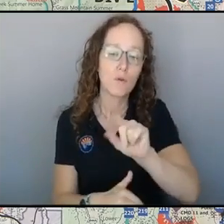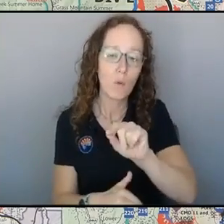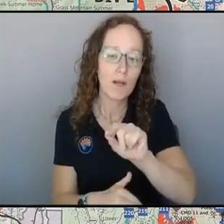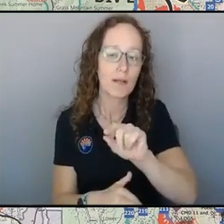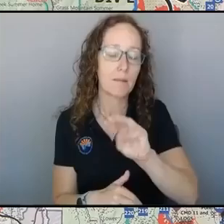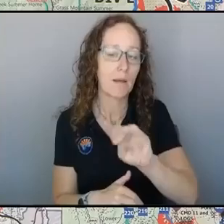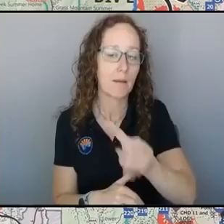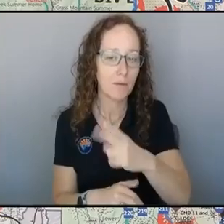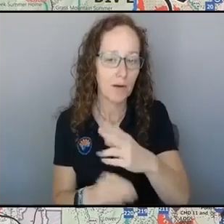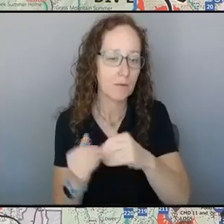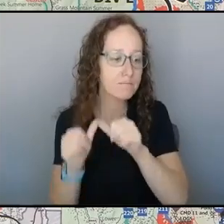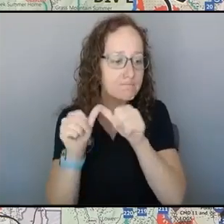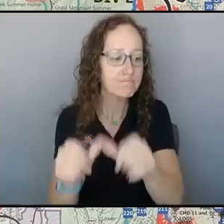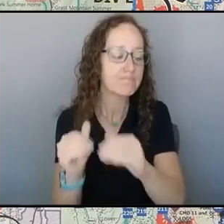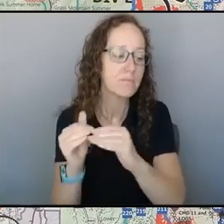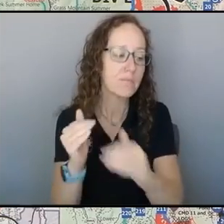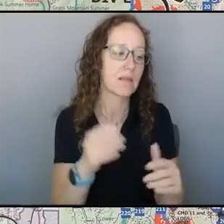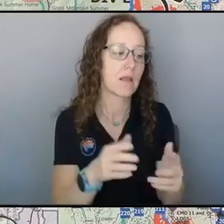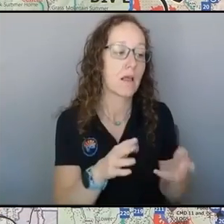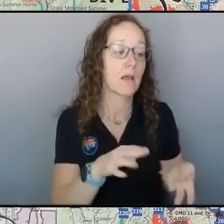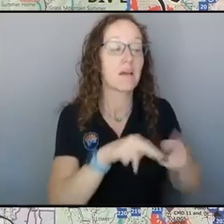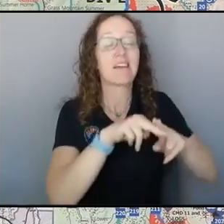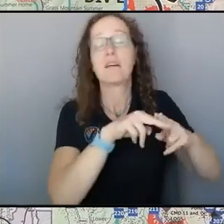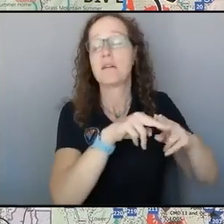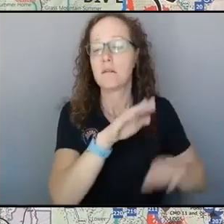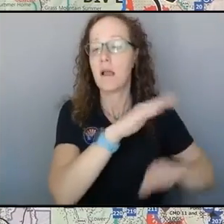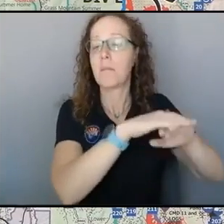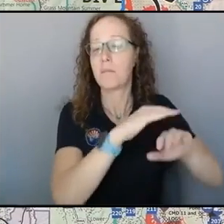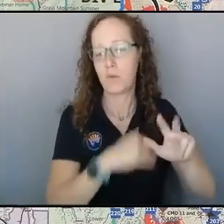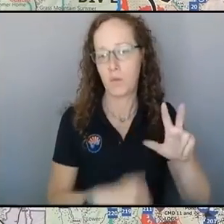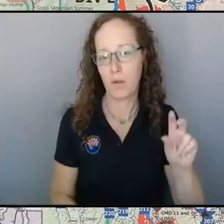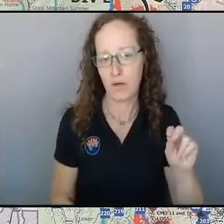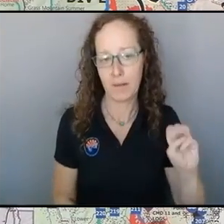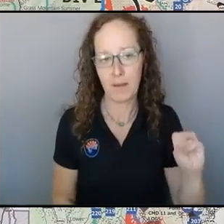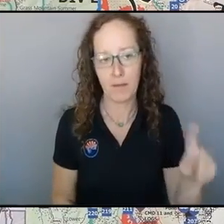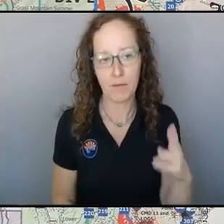flag. We do have a red flag warning today from 12:00 until